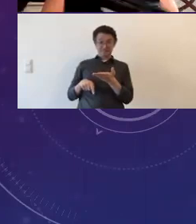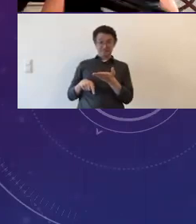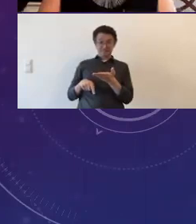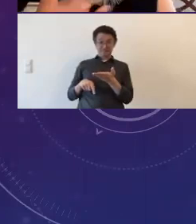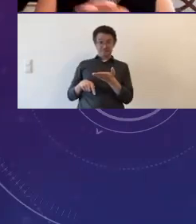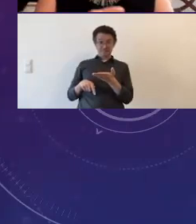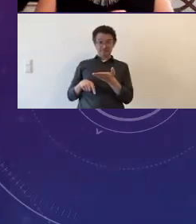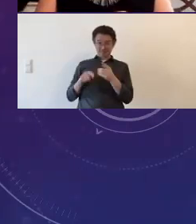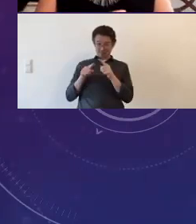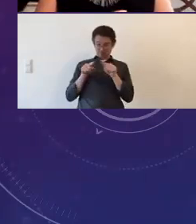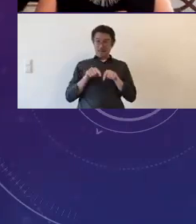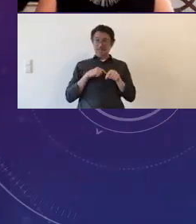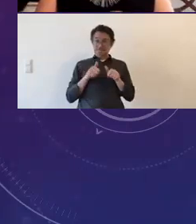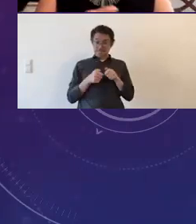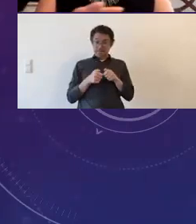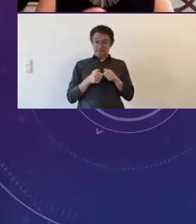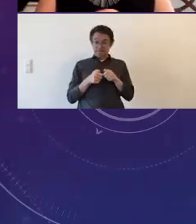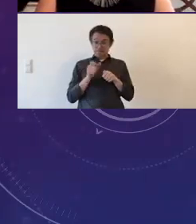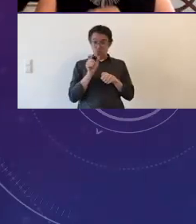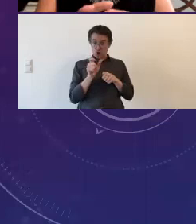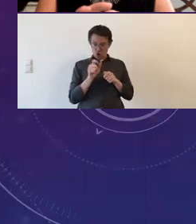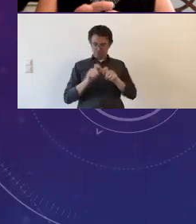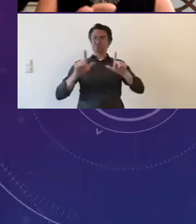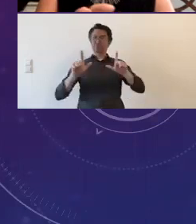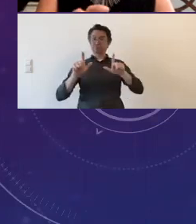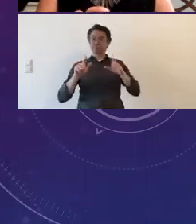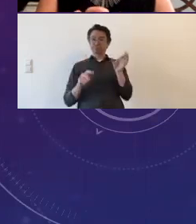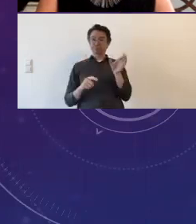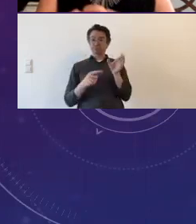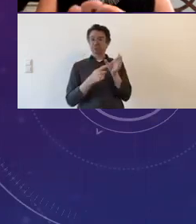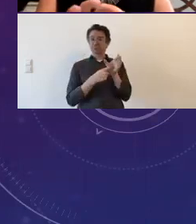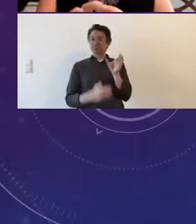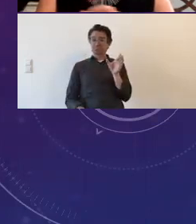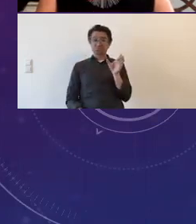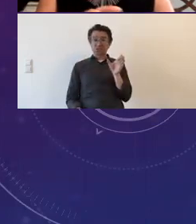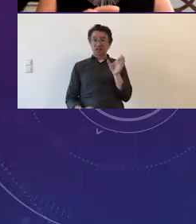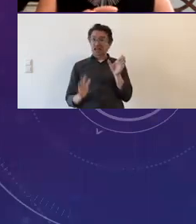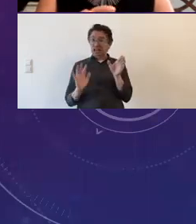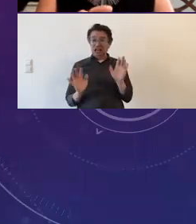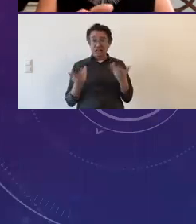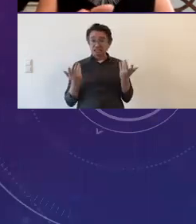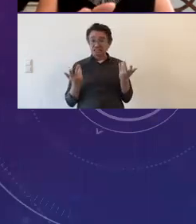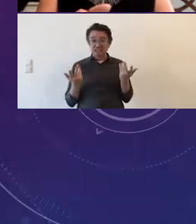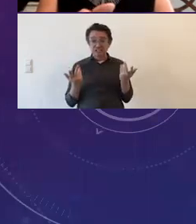go to the little keyboard and there is an option for somebody to speak verbally